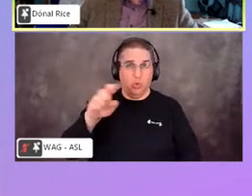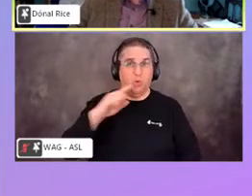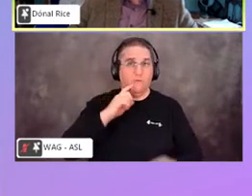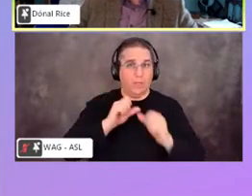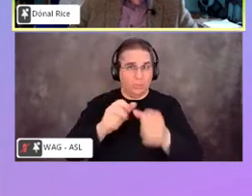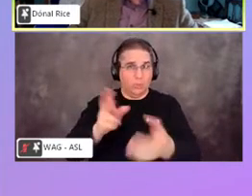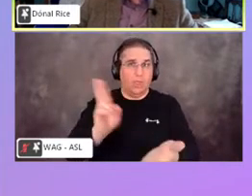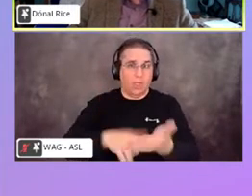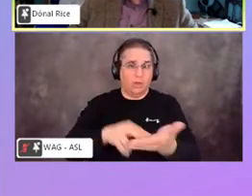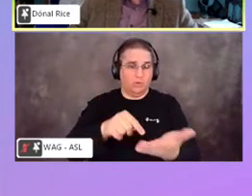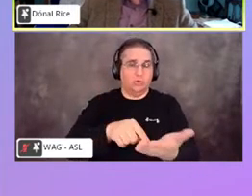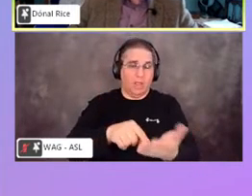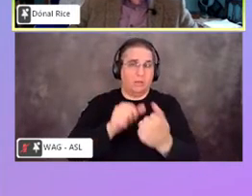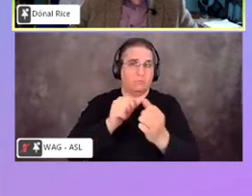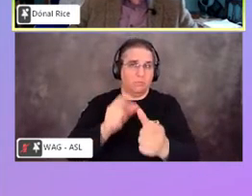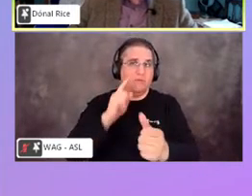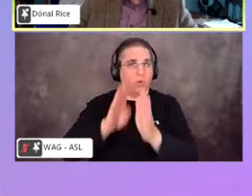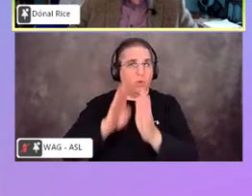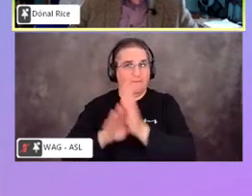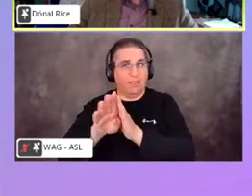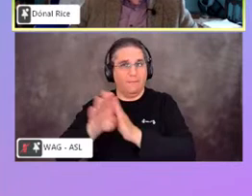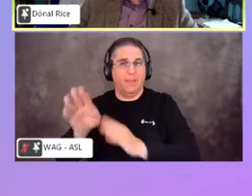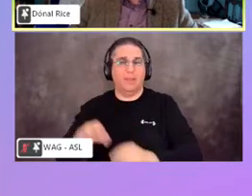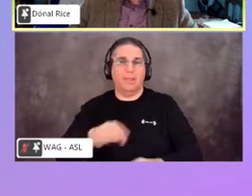aware of what their experiences are there we can